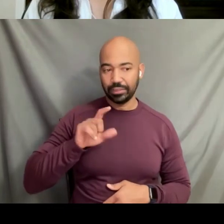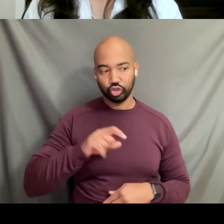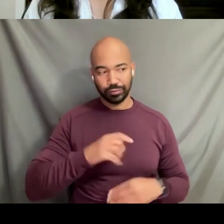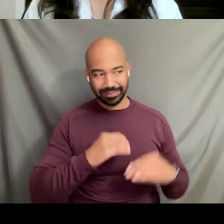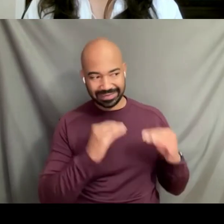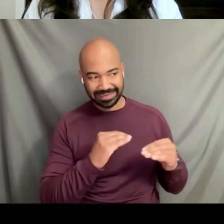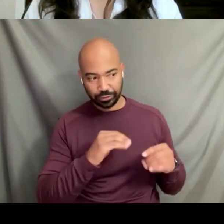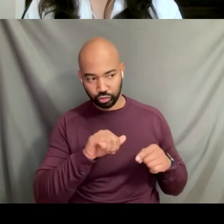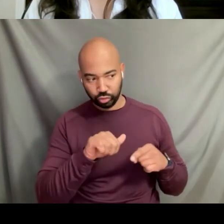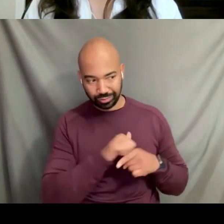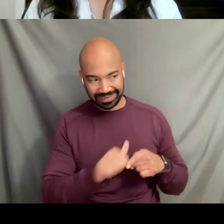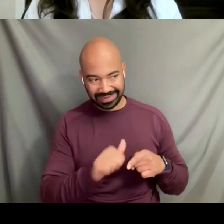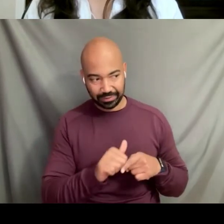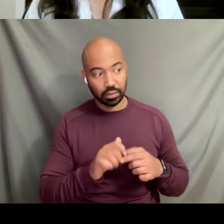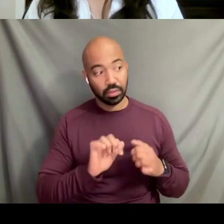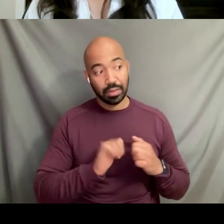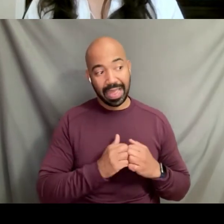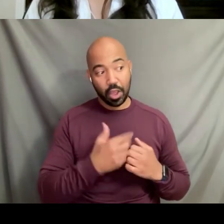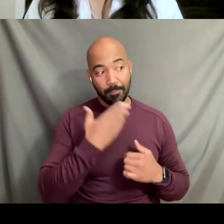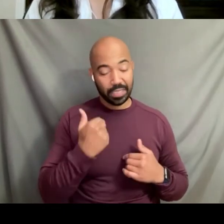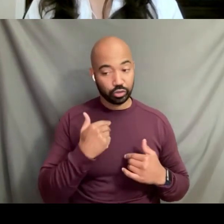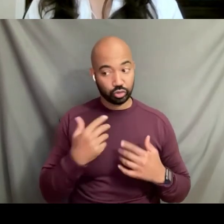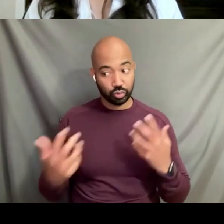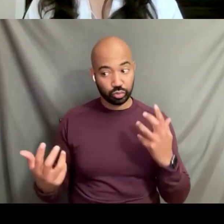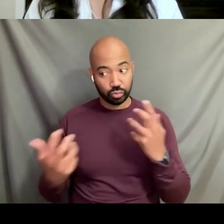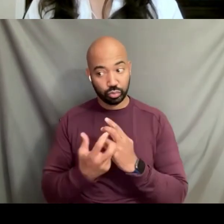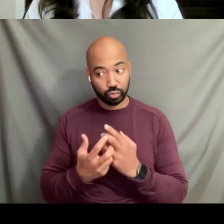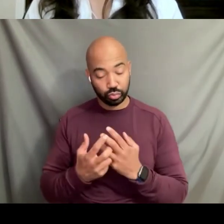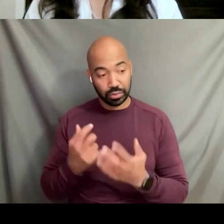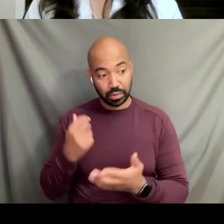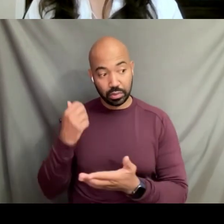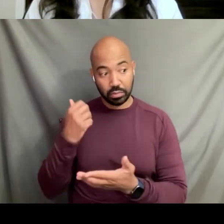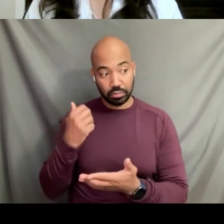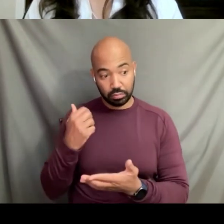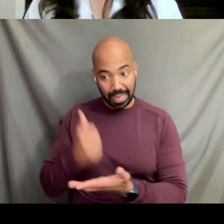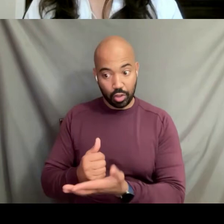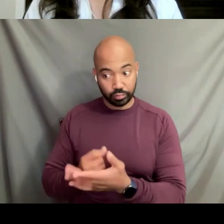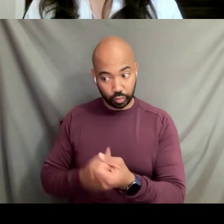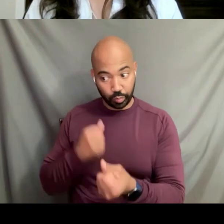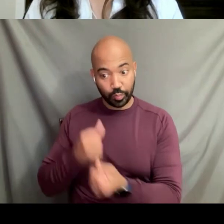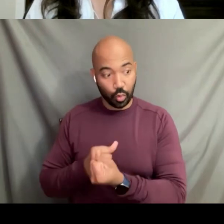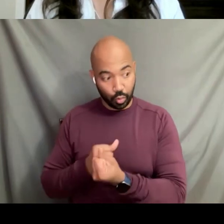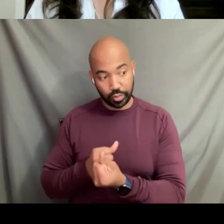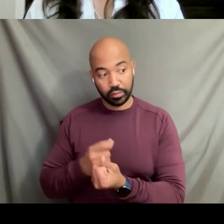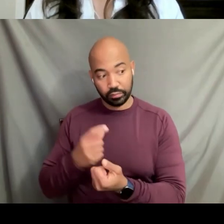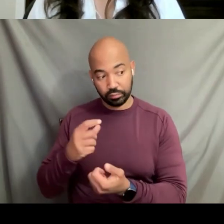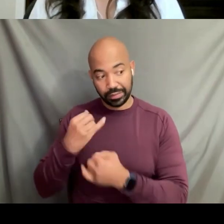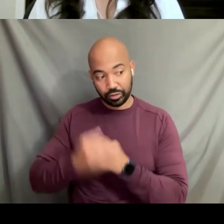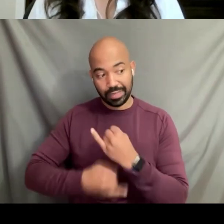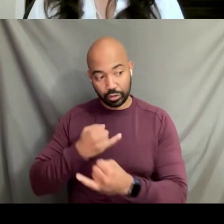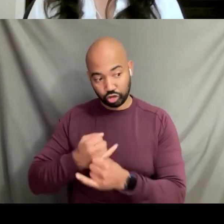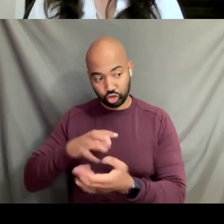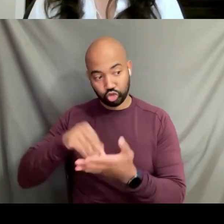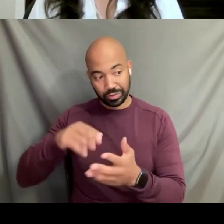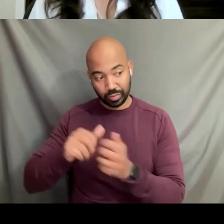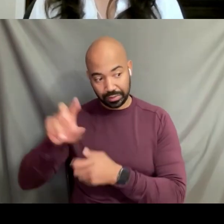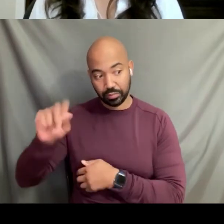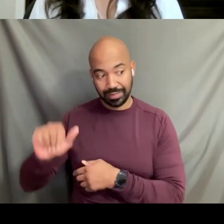accompany them through their career on campus. Disability Offices should work closely with